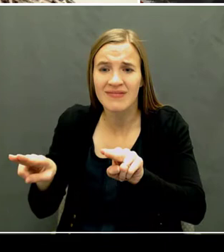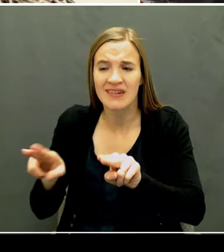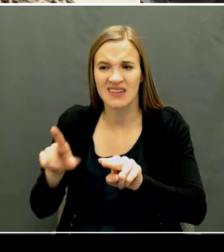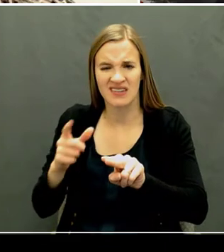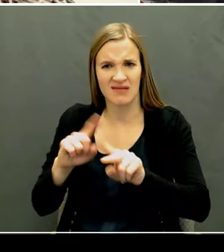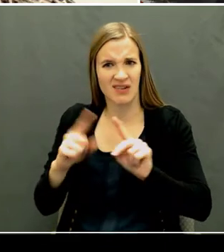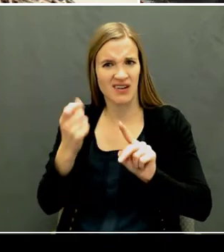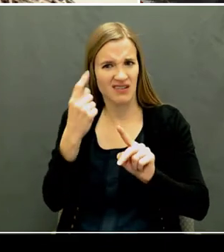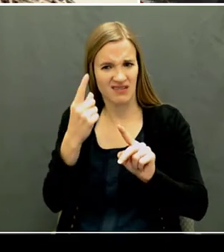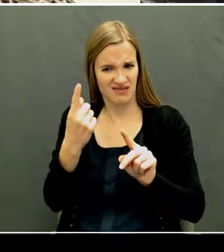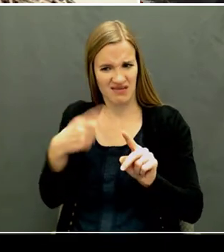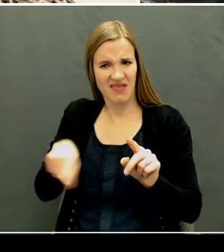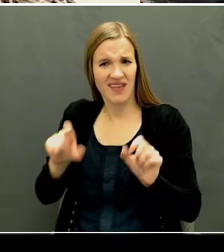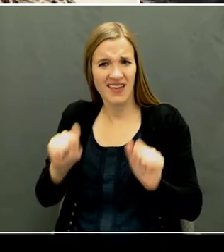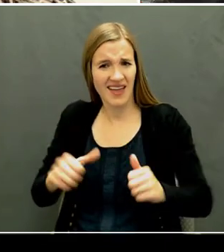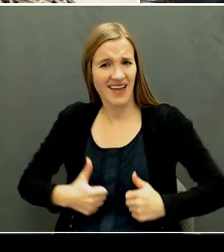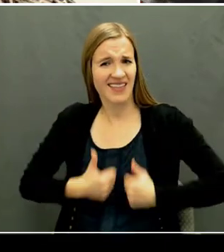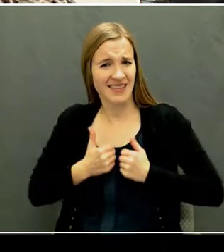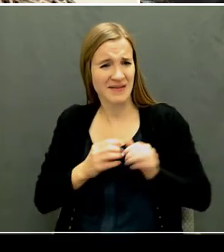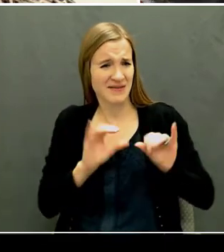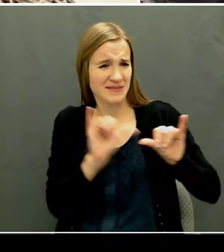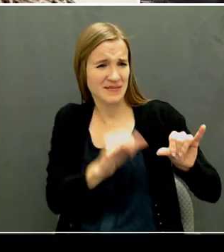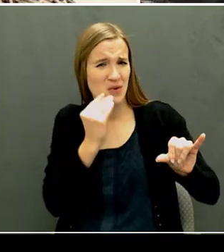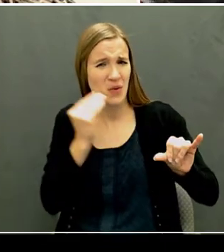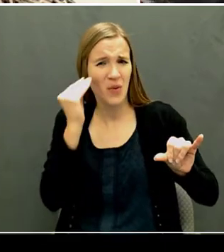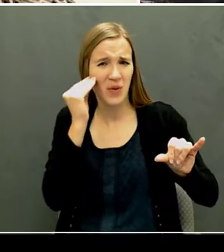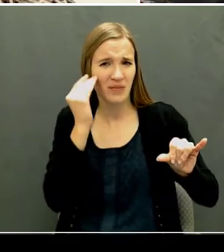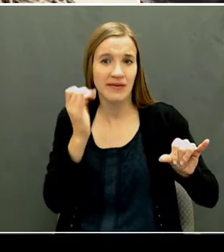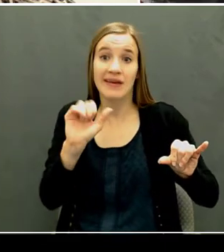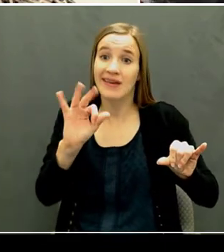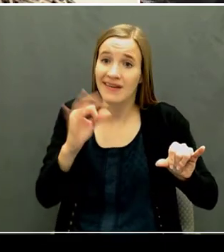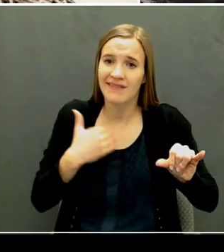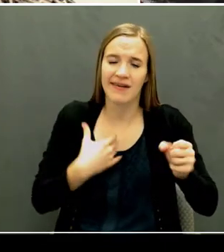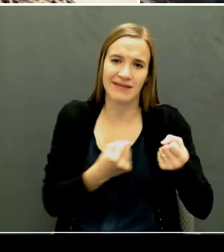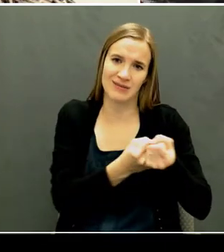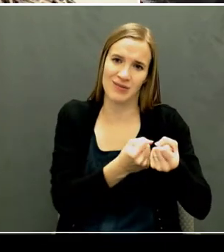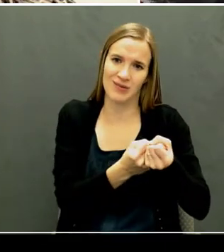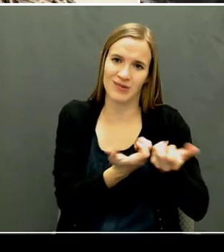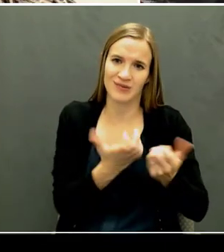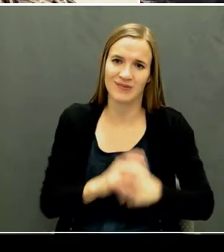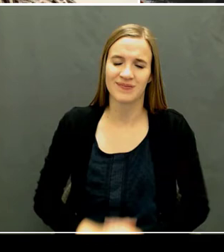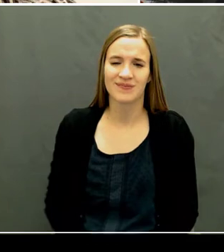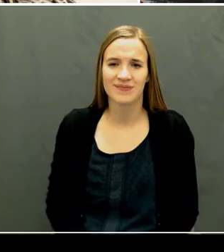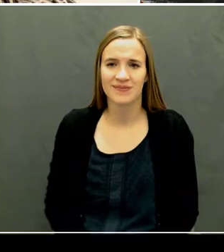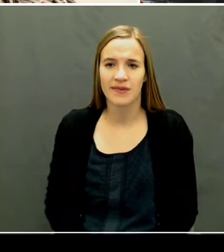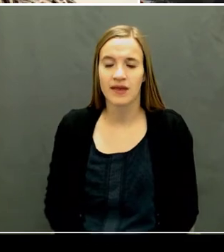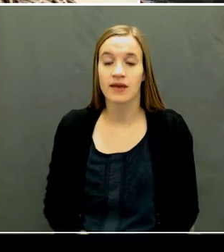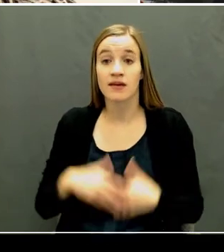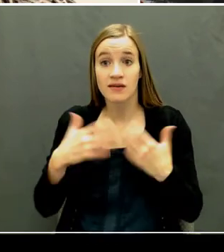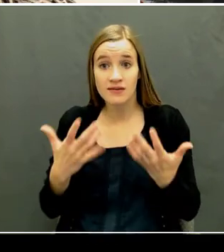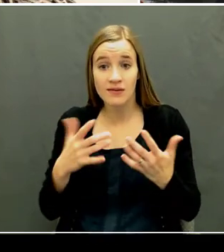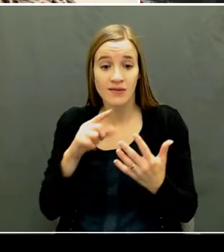you know that, the employment issue or economic justice issue or the institutional bias, you know,